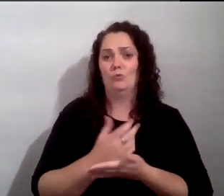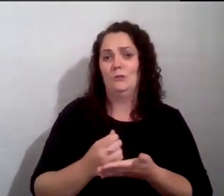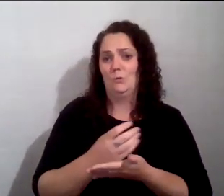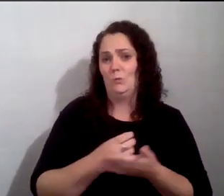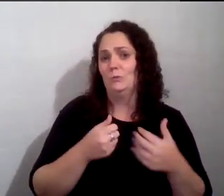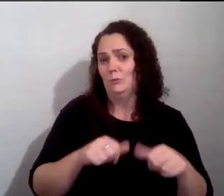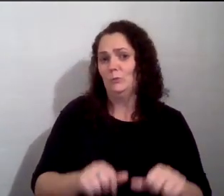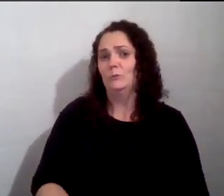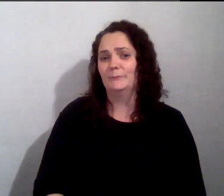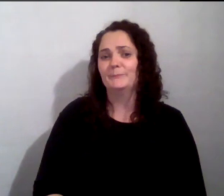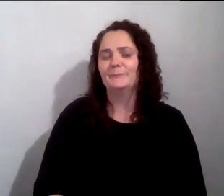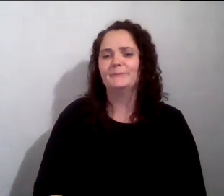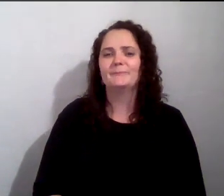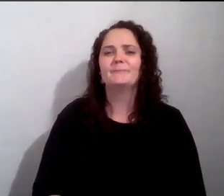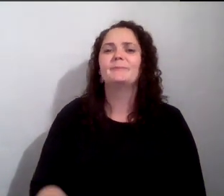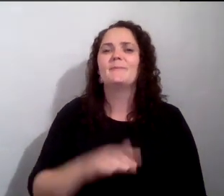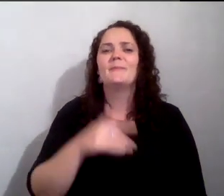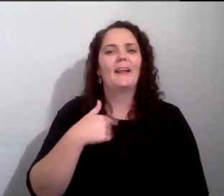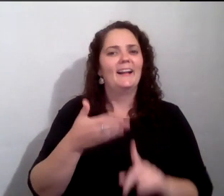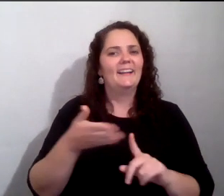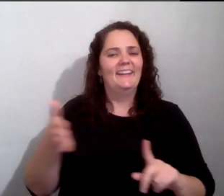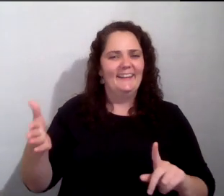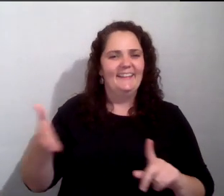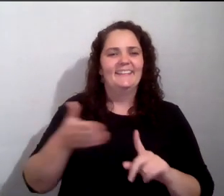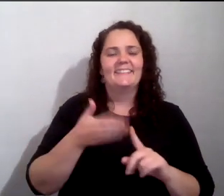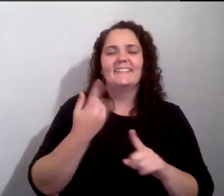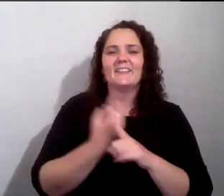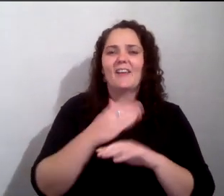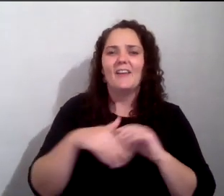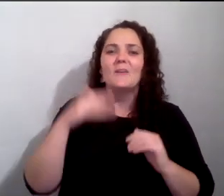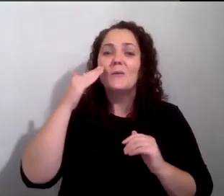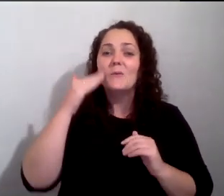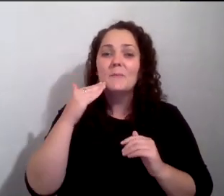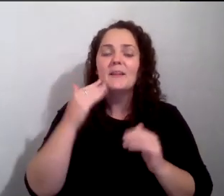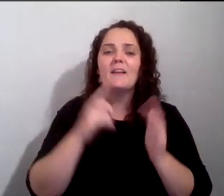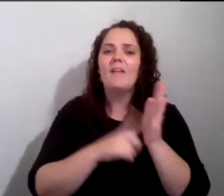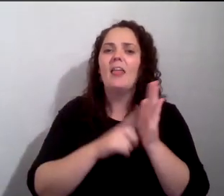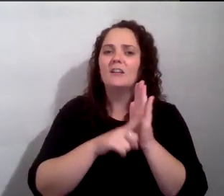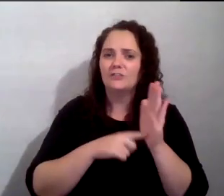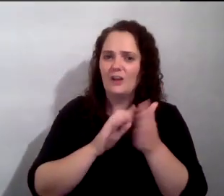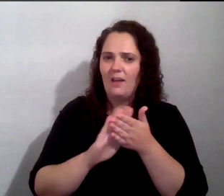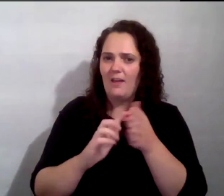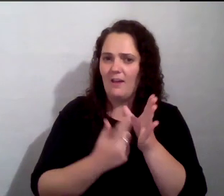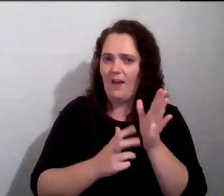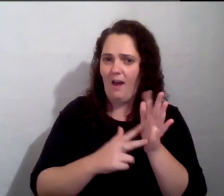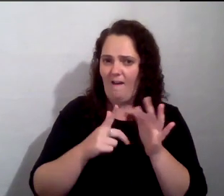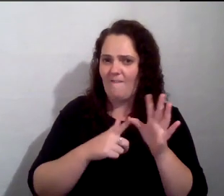But this back to the story of the women of L.J. Harvey's school.